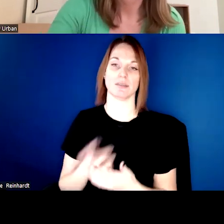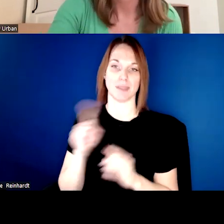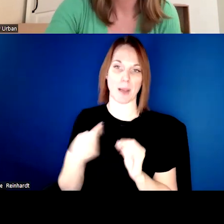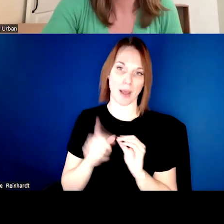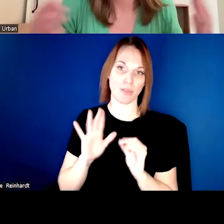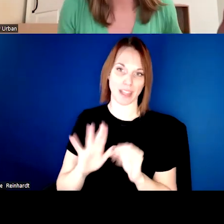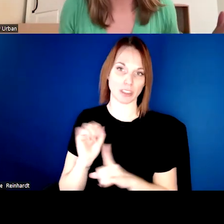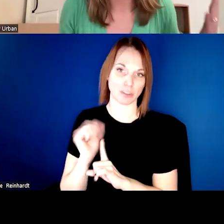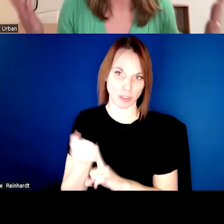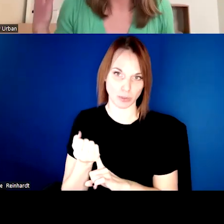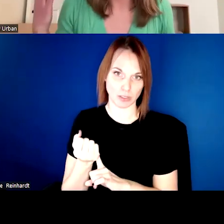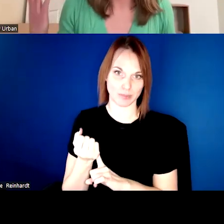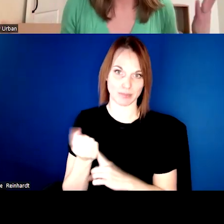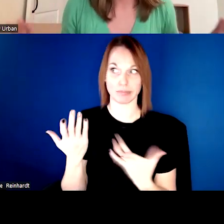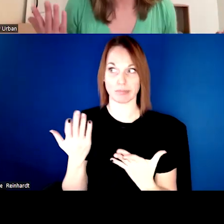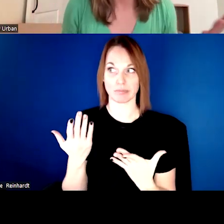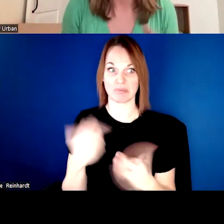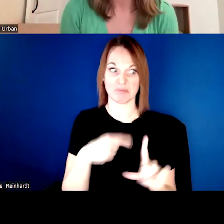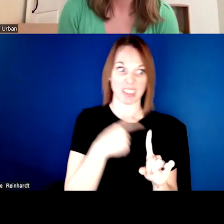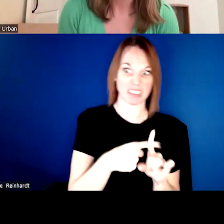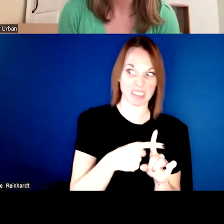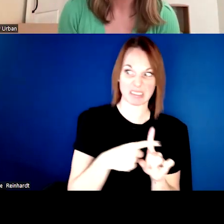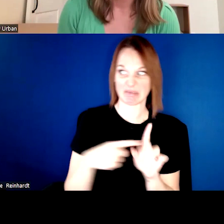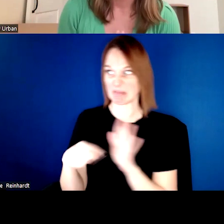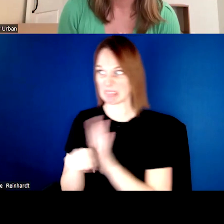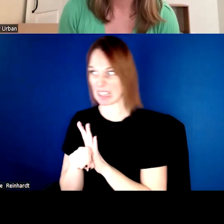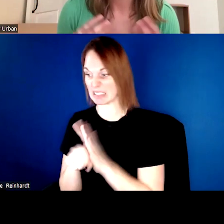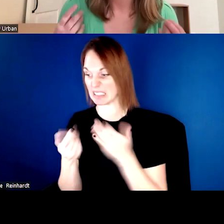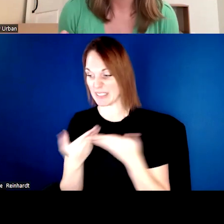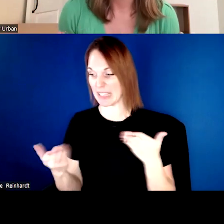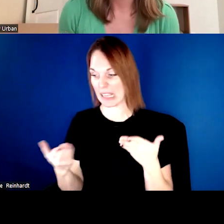so is that a good thing or a bad thing, it's hard to say. But it does make you